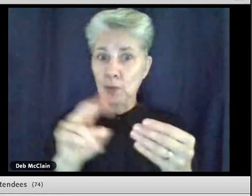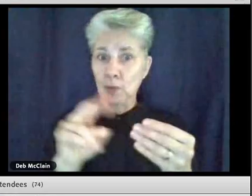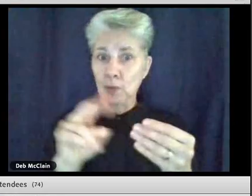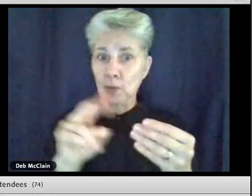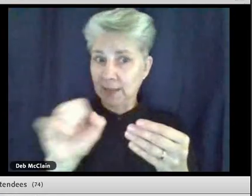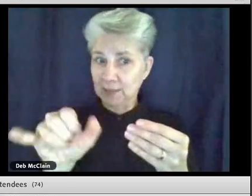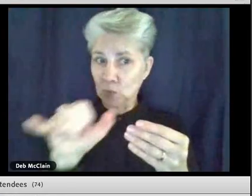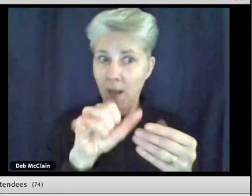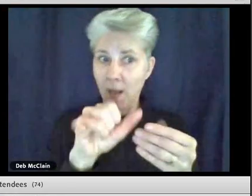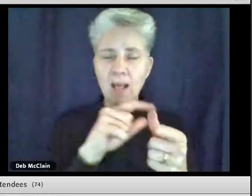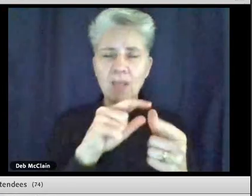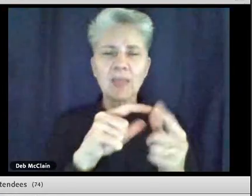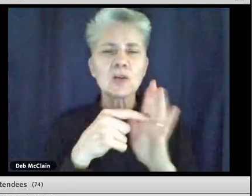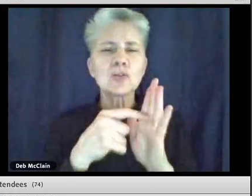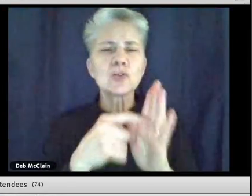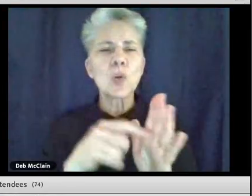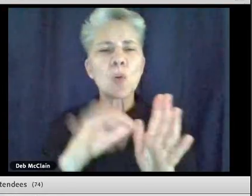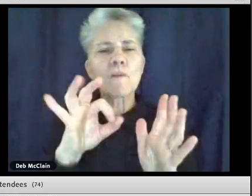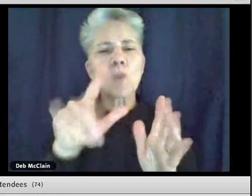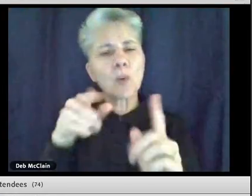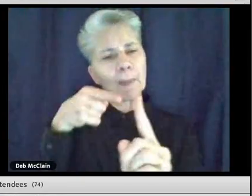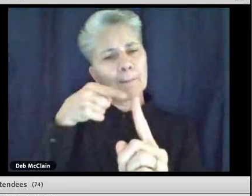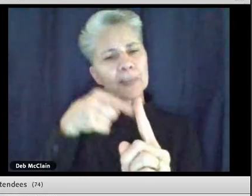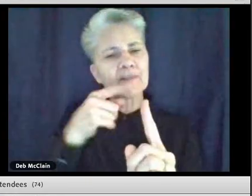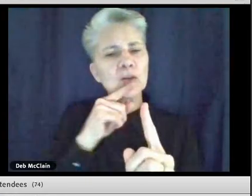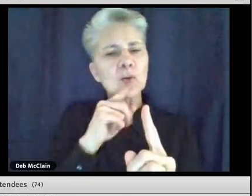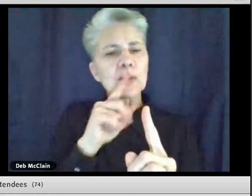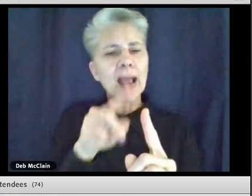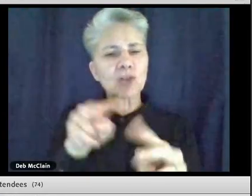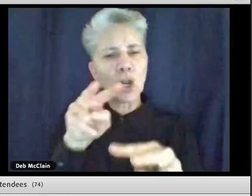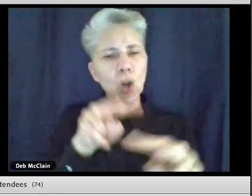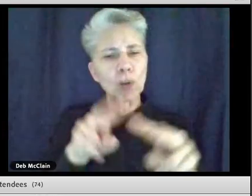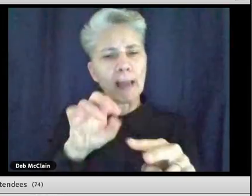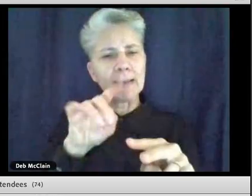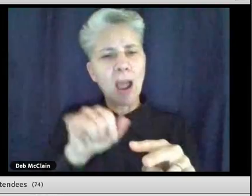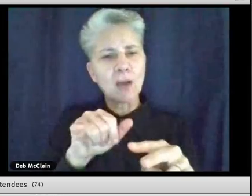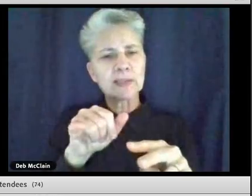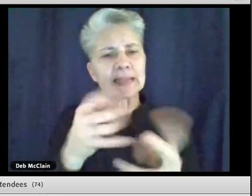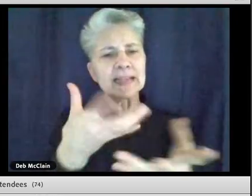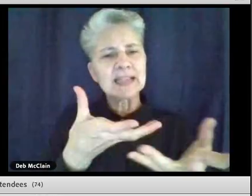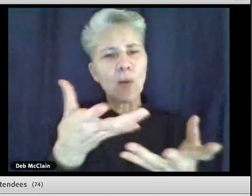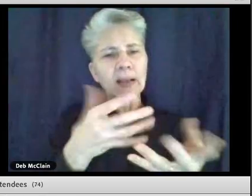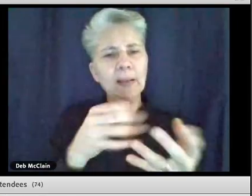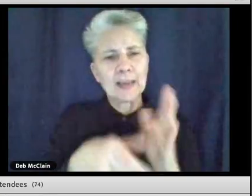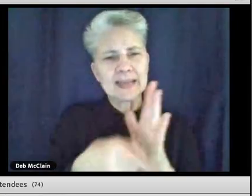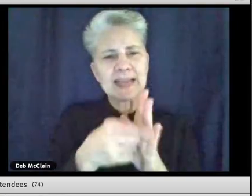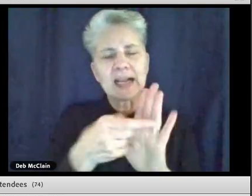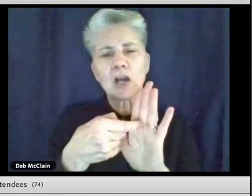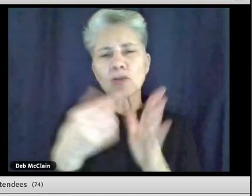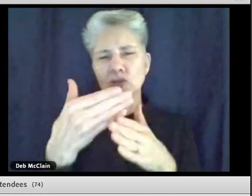and then I'm going to show you Florida specific, and you can actually look at counties, and it's interactive, so give me just a second. I'm going to share my screen.